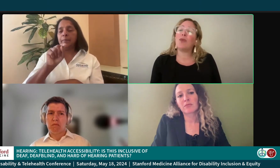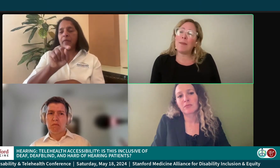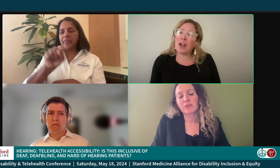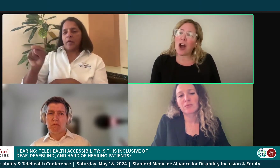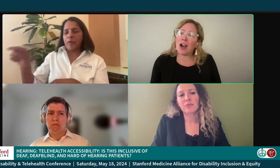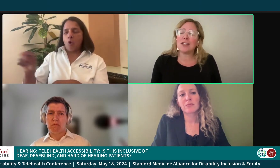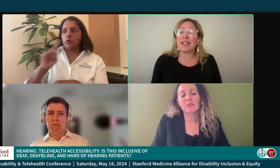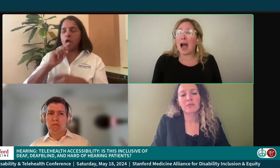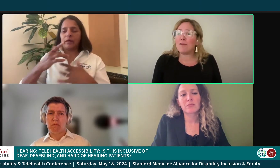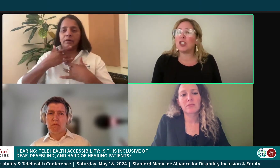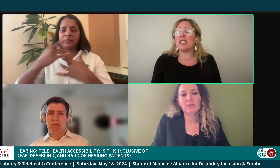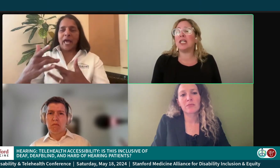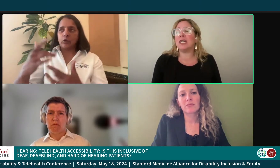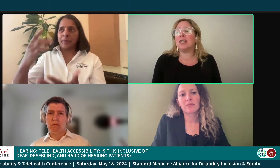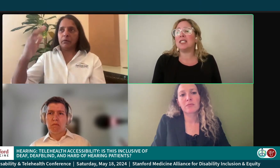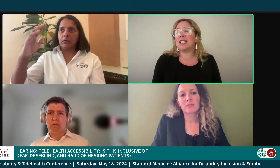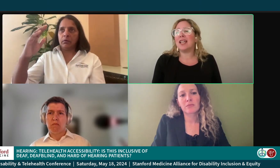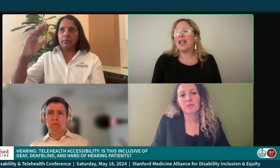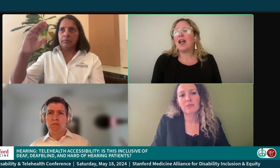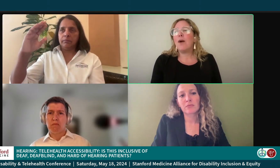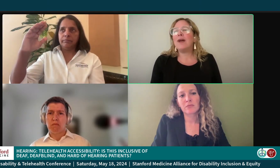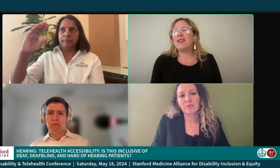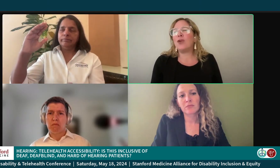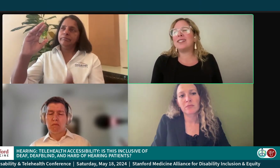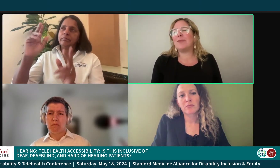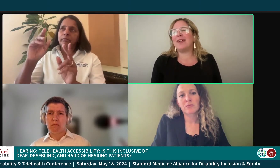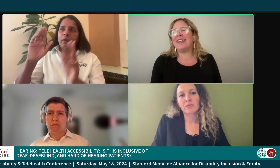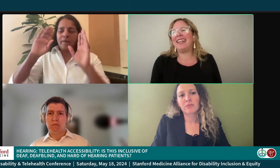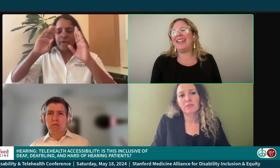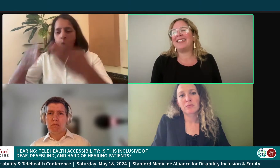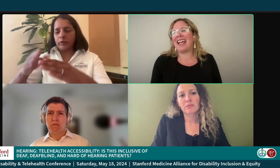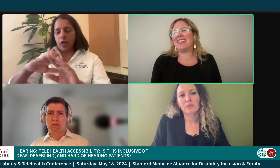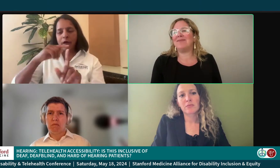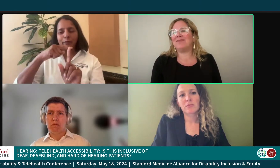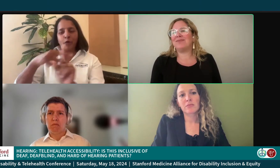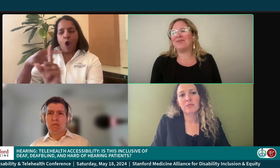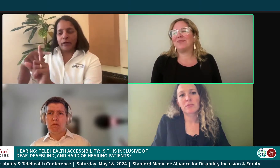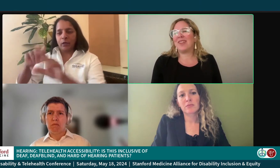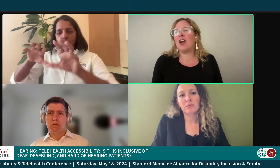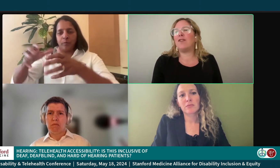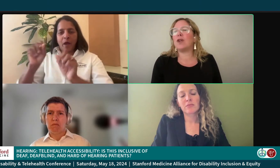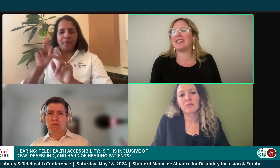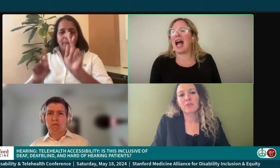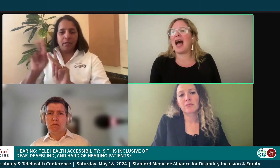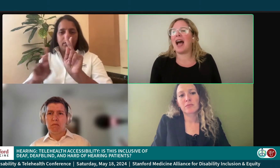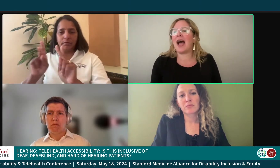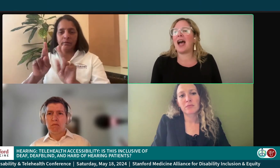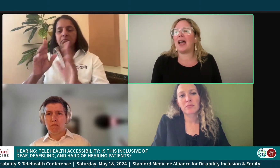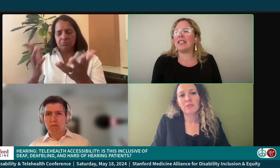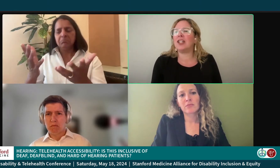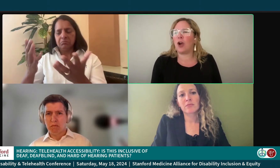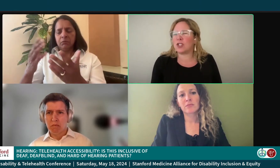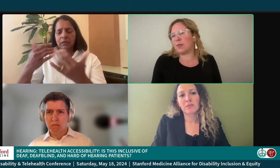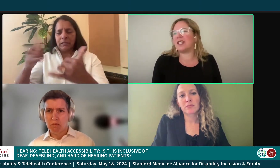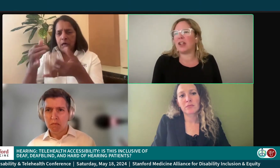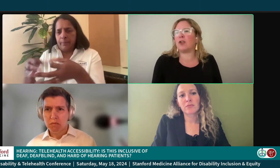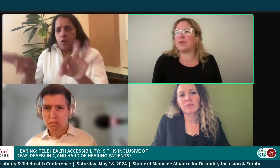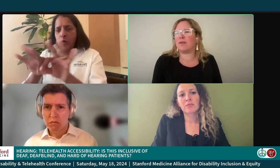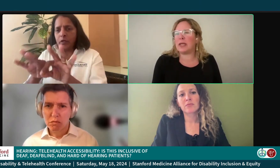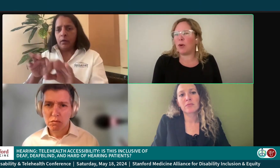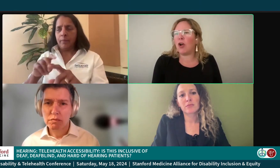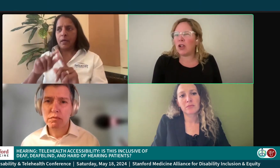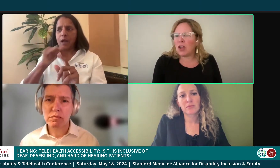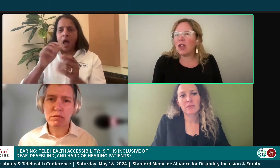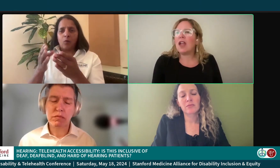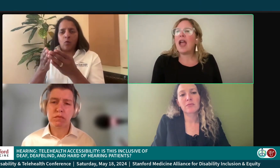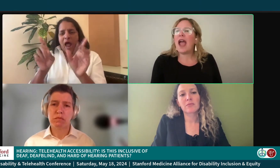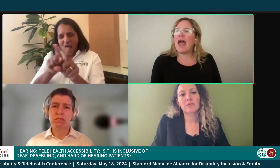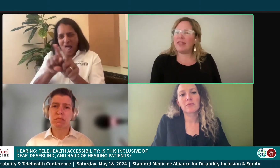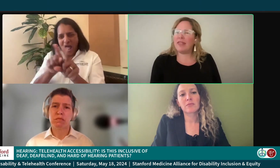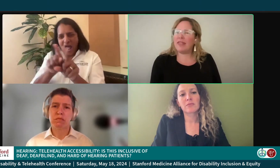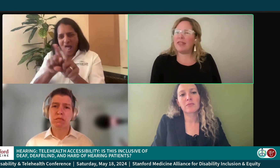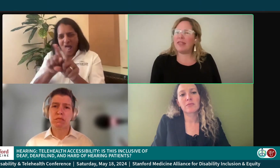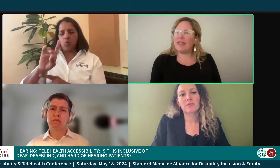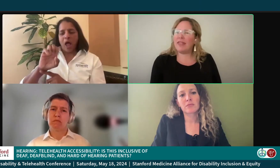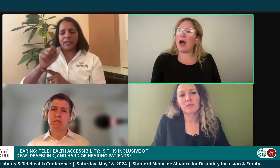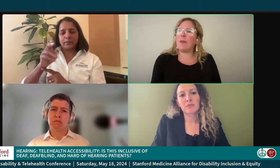webinars, conferences. But those typically are focused on specific groups of people and as well.